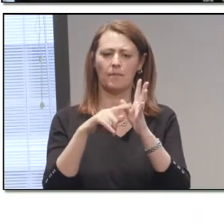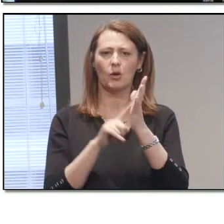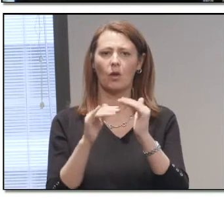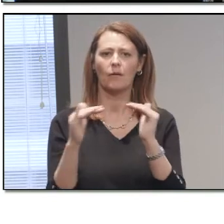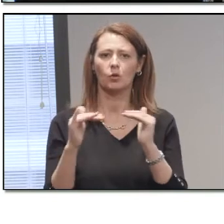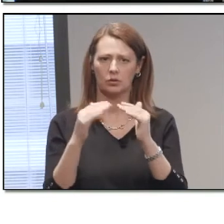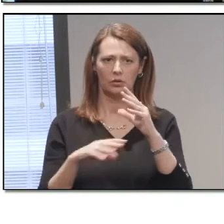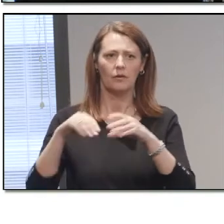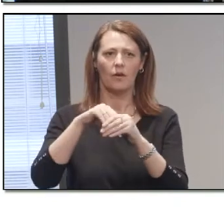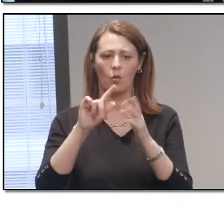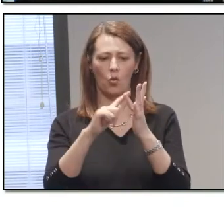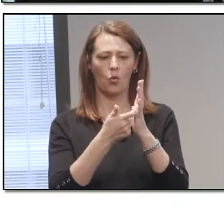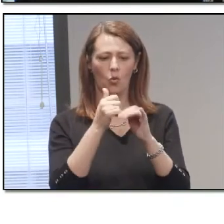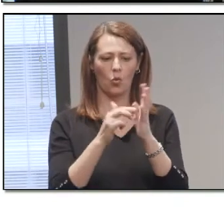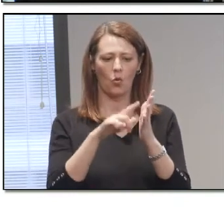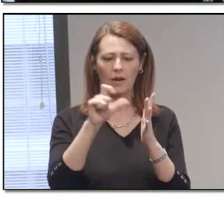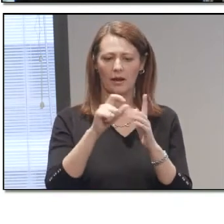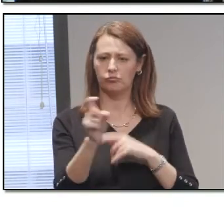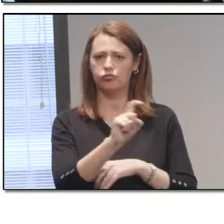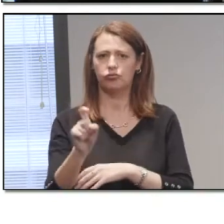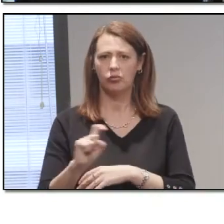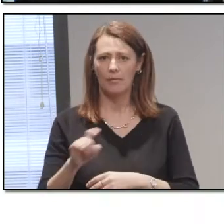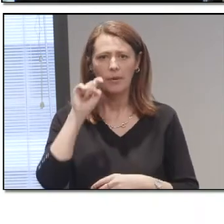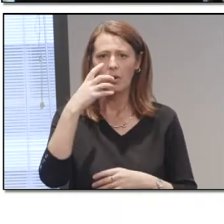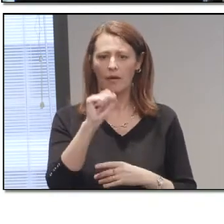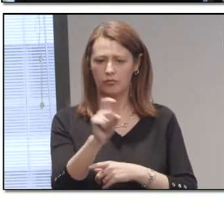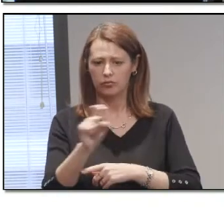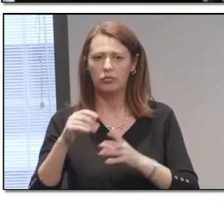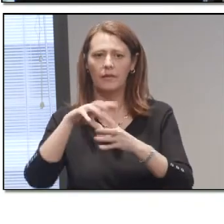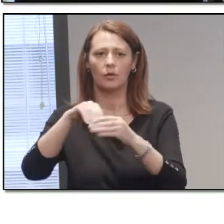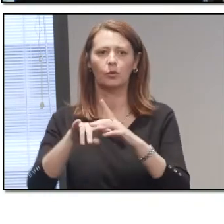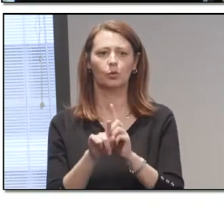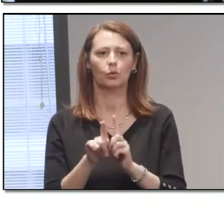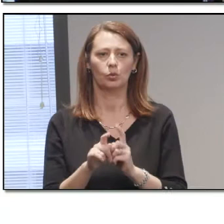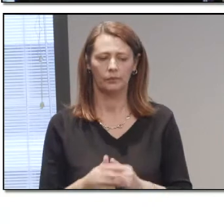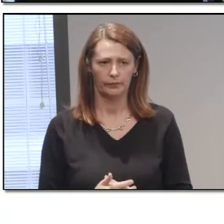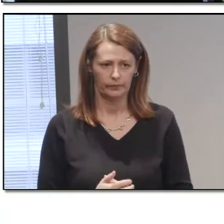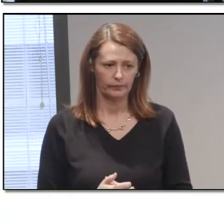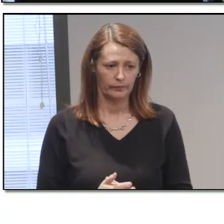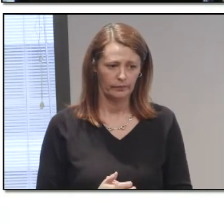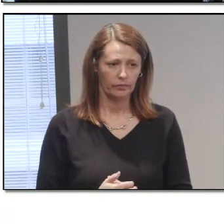case of organic pesticides they may have some pesticides in them as well and other products